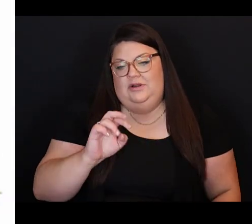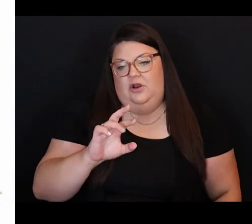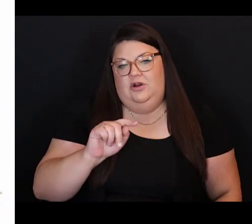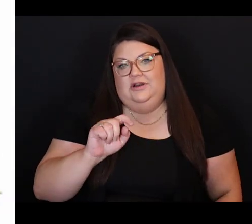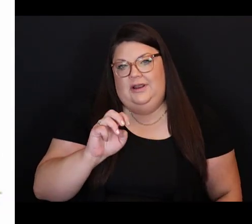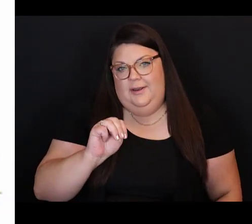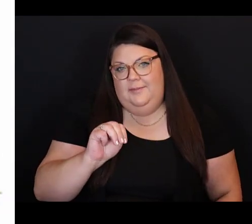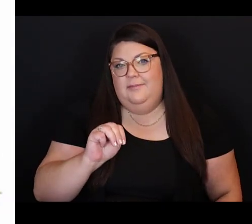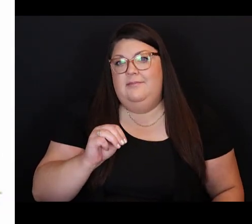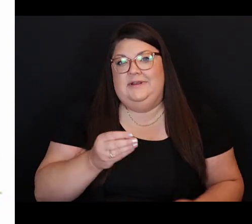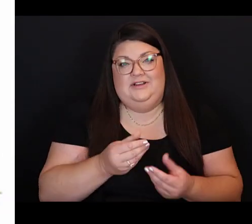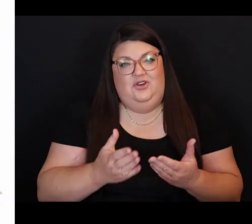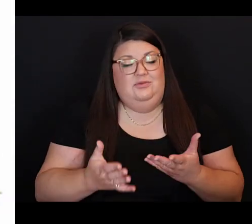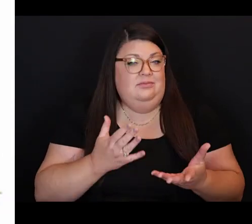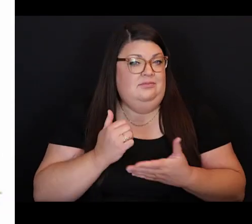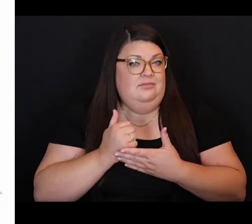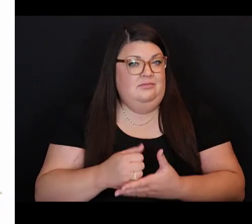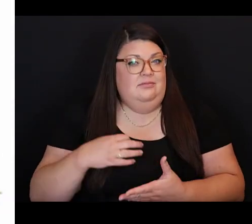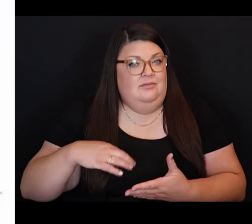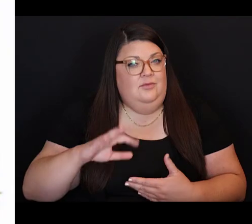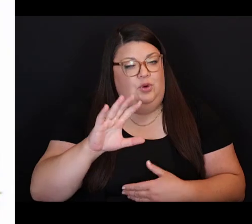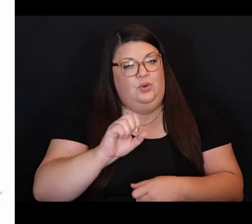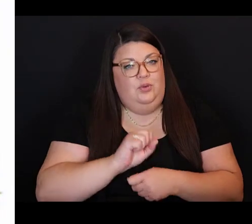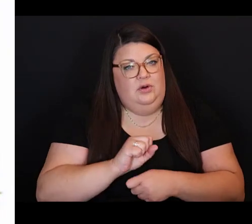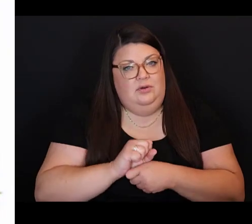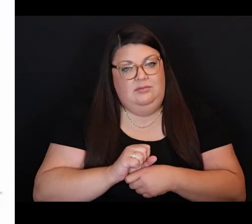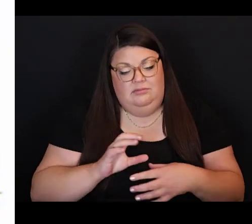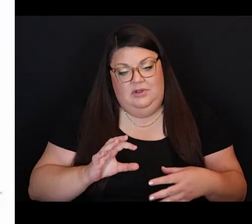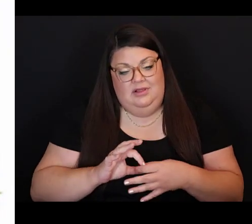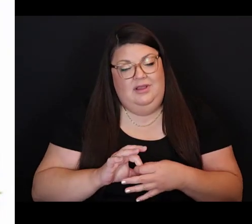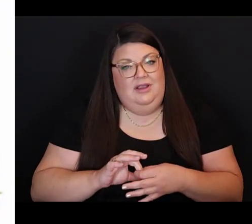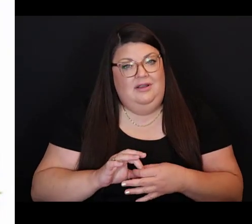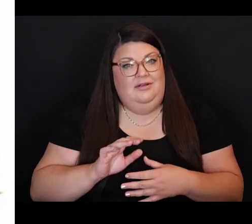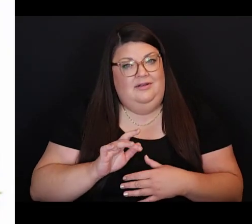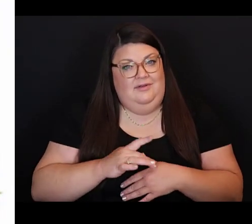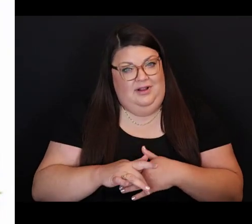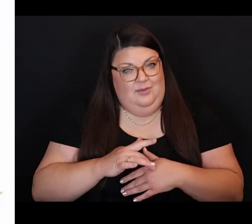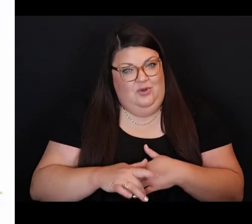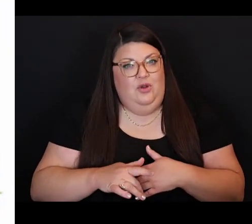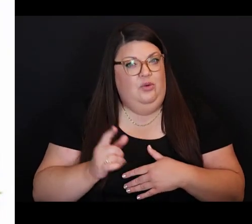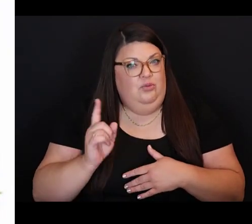NCRTM materials that may help you in your work. A link to all the materials we discuss today is